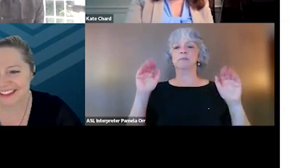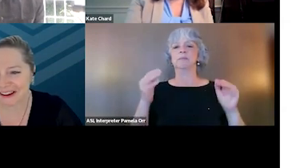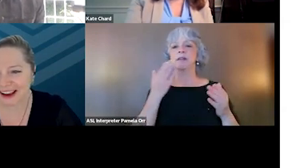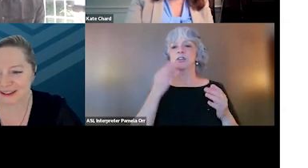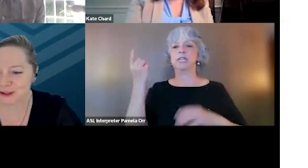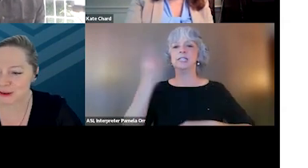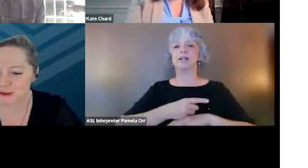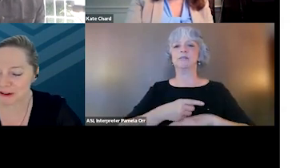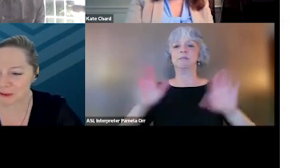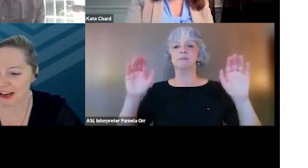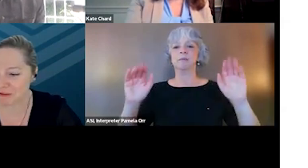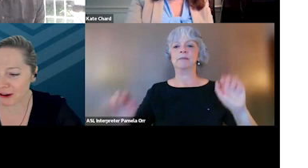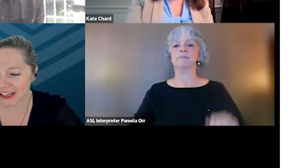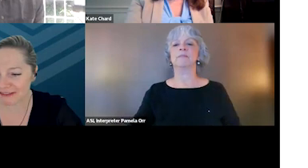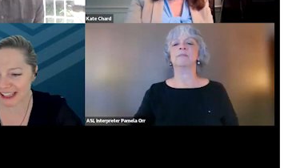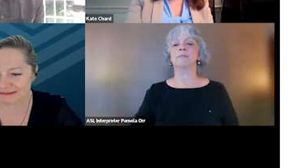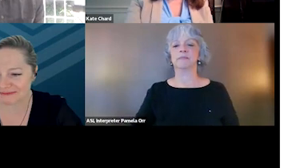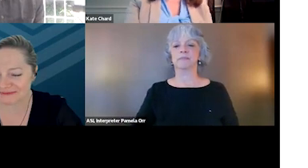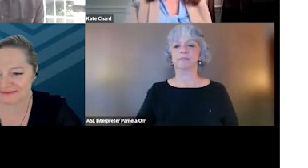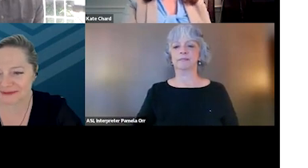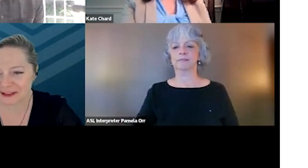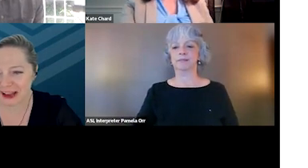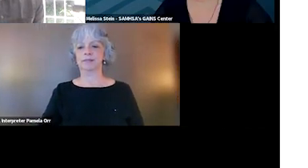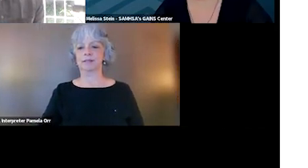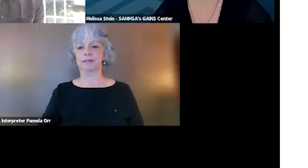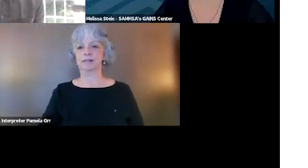All right, you too, everyone have a great evening. Bye. - Goodbye.